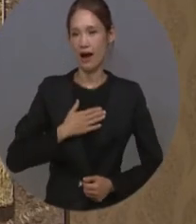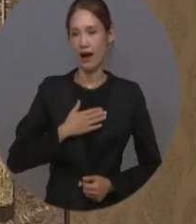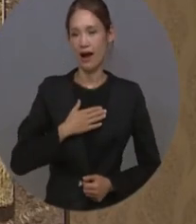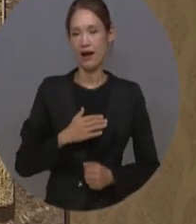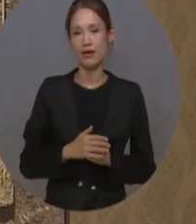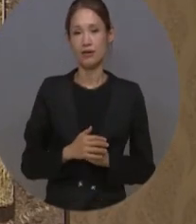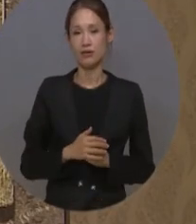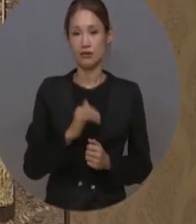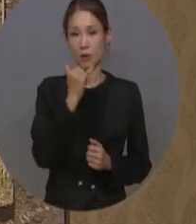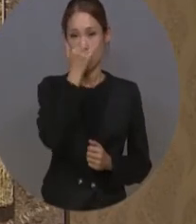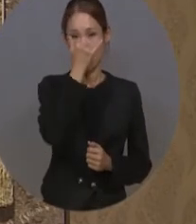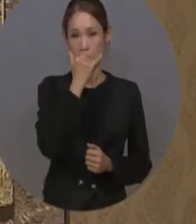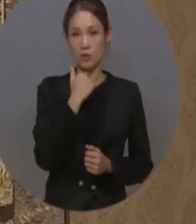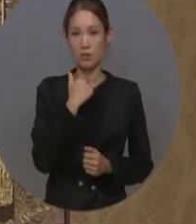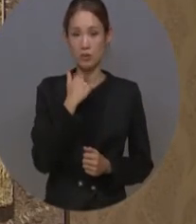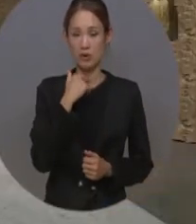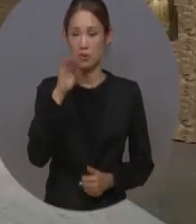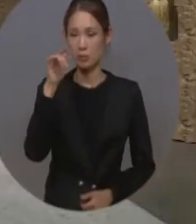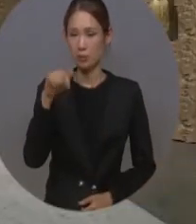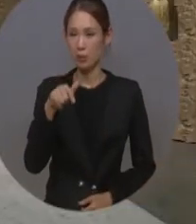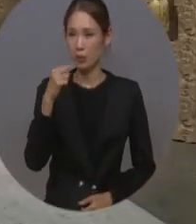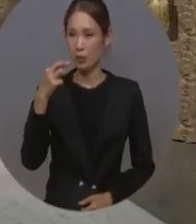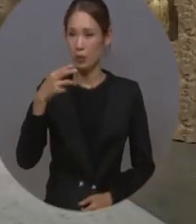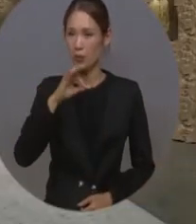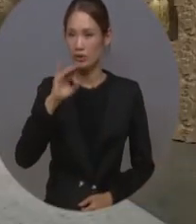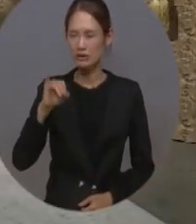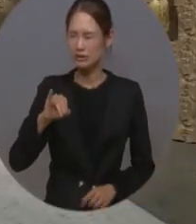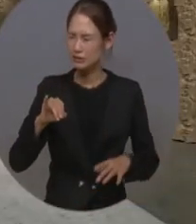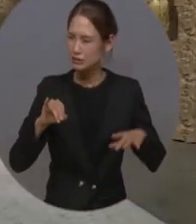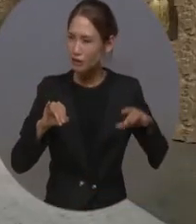Have you heard of the word 'airway vibration'? Yes, I've heard of necklaces, but I've never heard of it